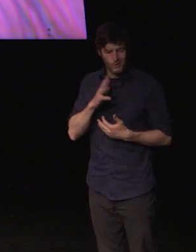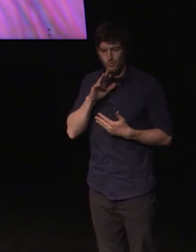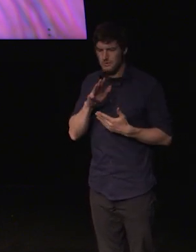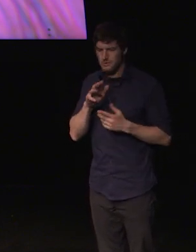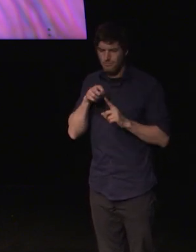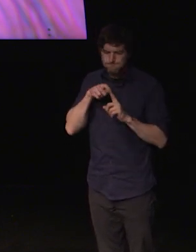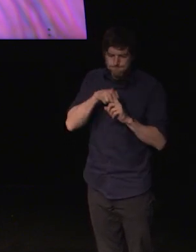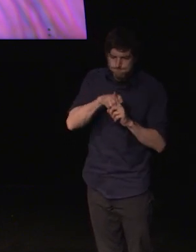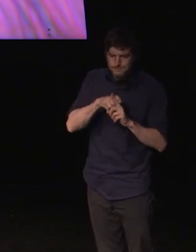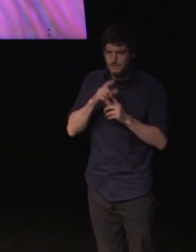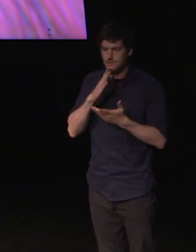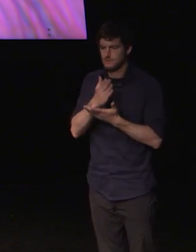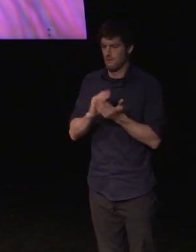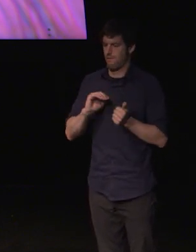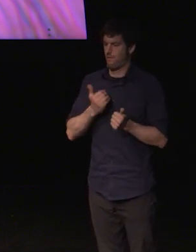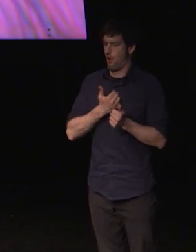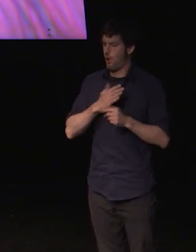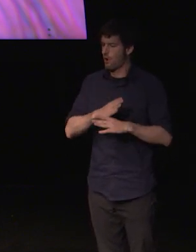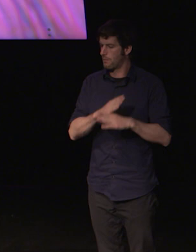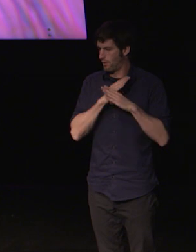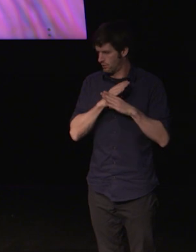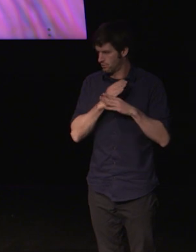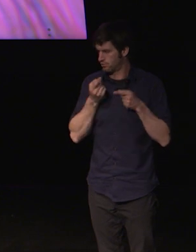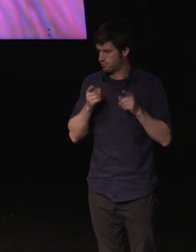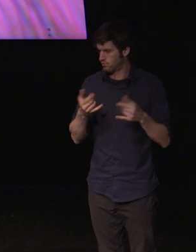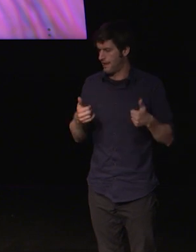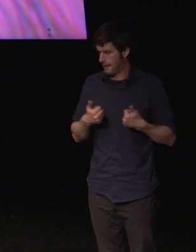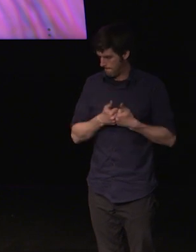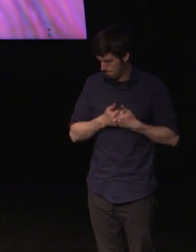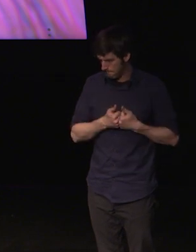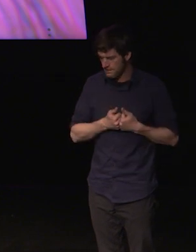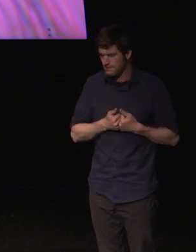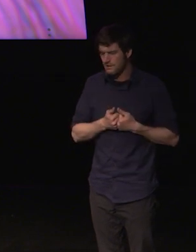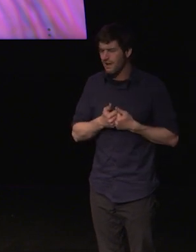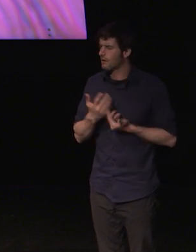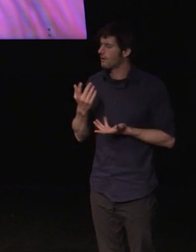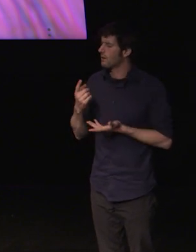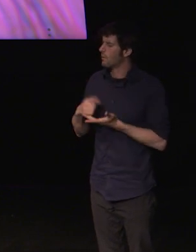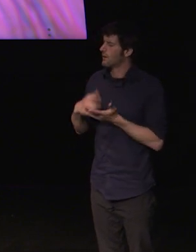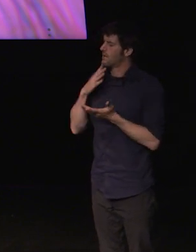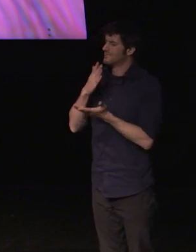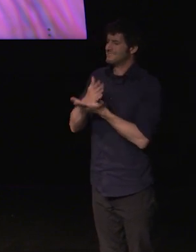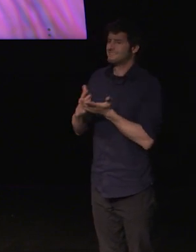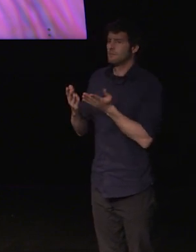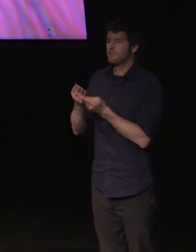on what we have when playing games. And we're also gonna discuss some of the solutions that we will love to be able to see in games.